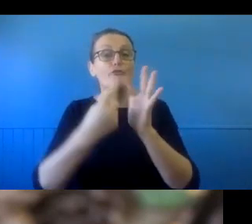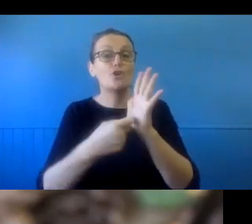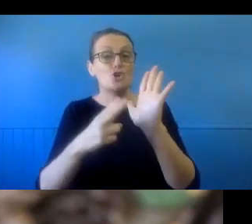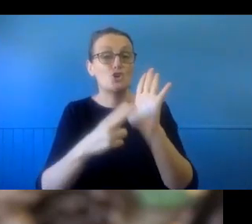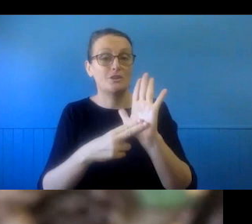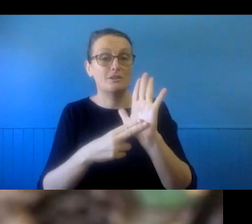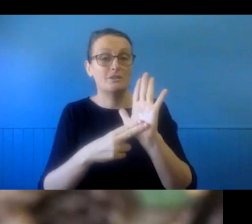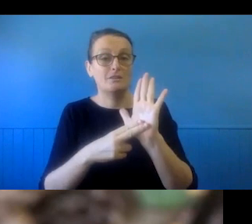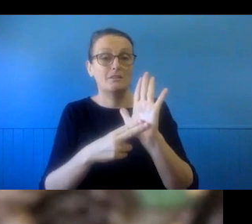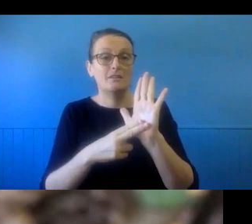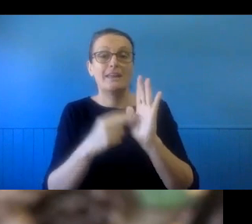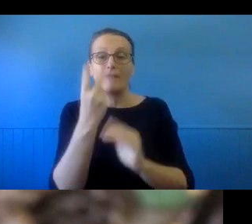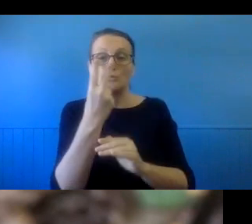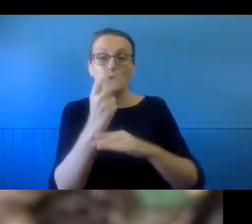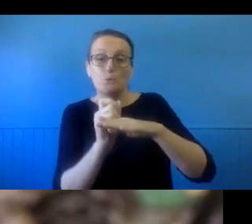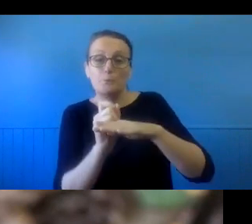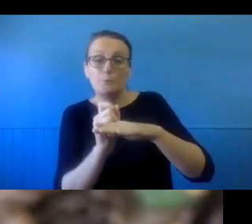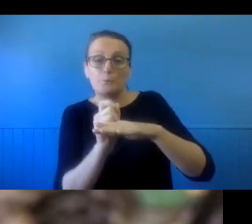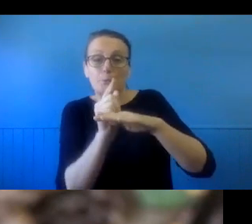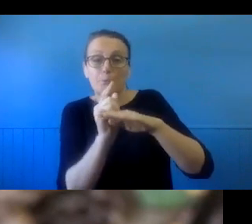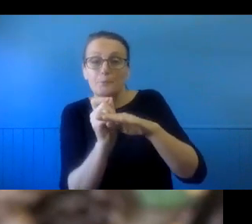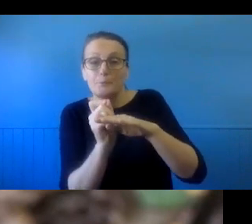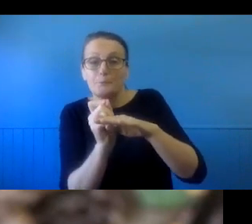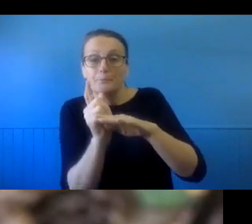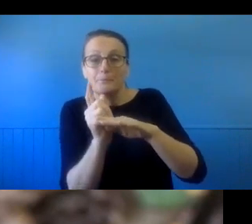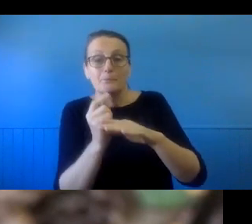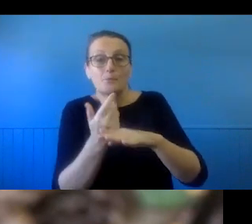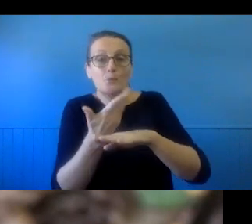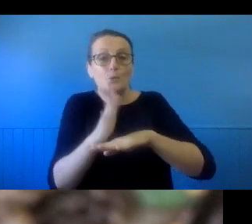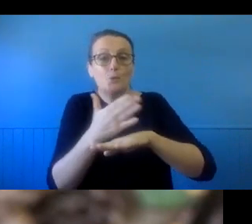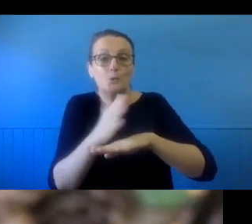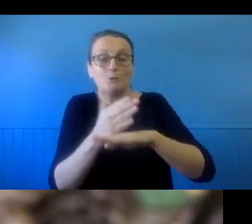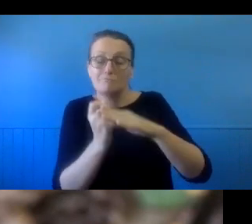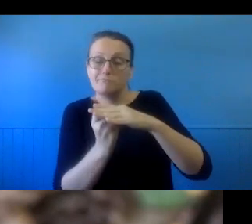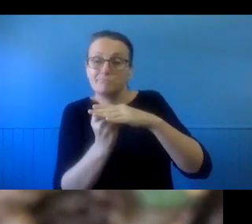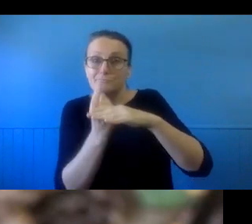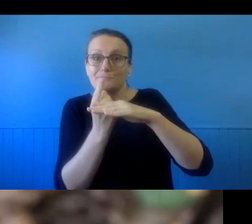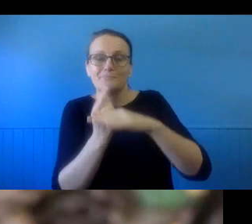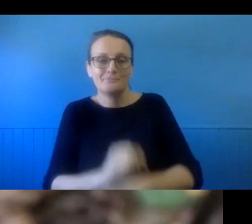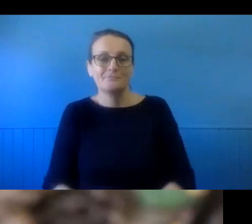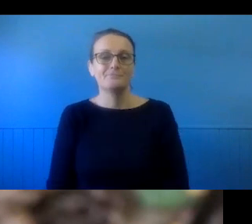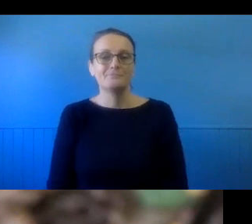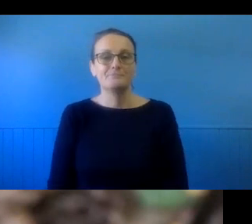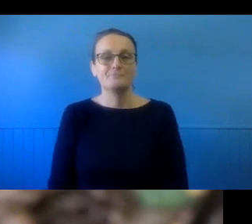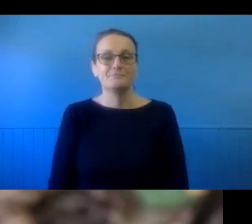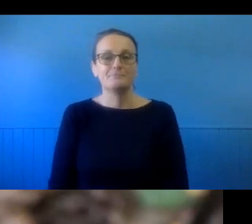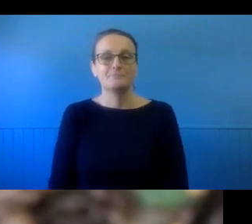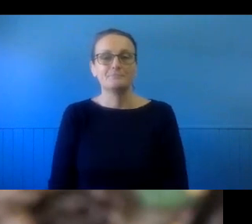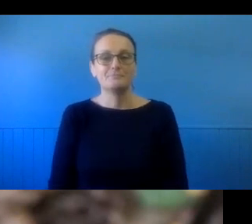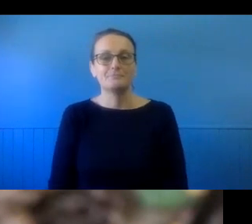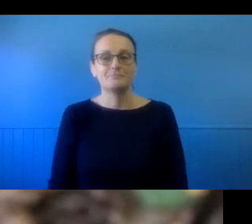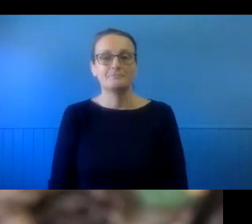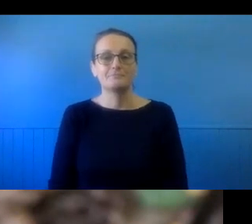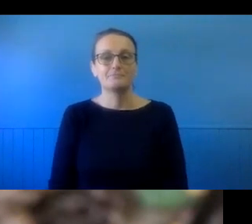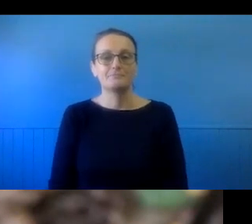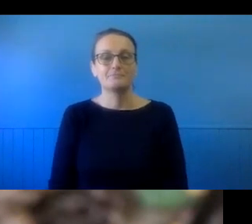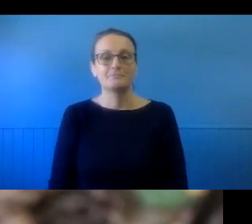little shoots emerging from the front. The photos in this